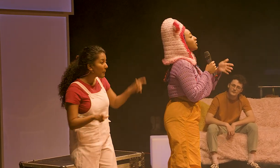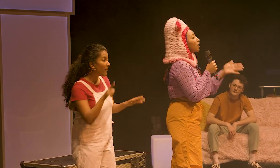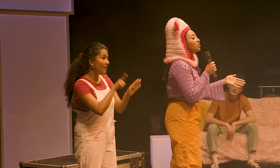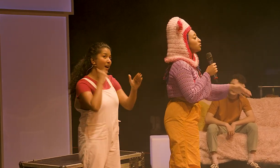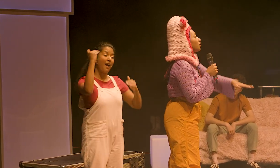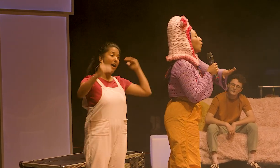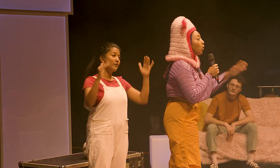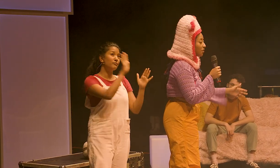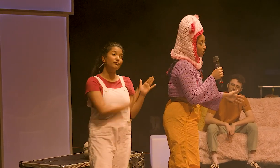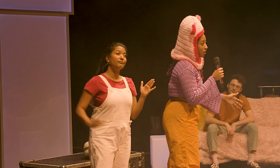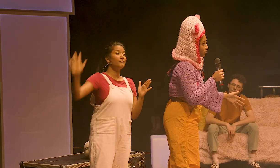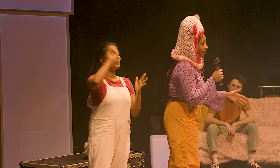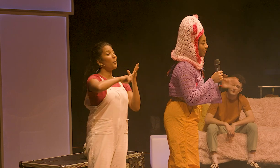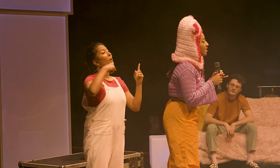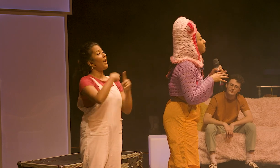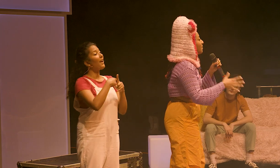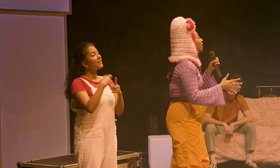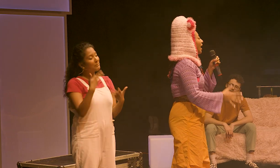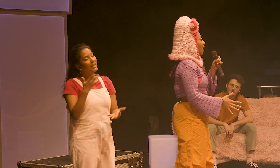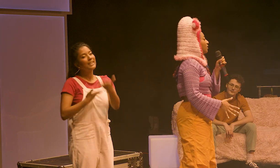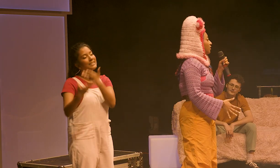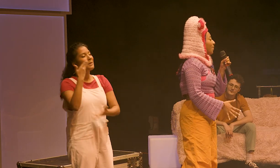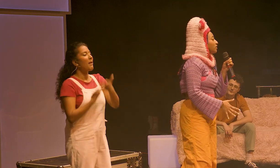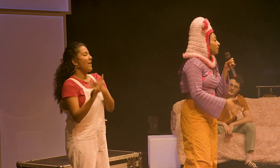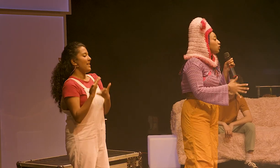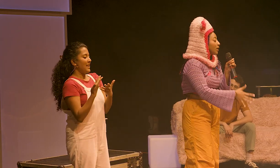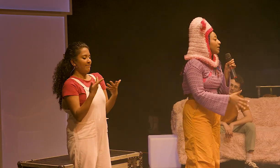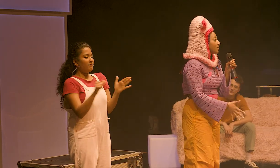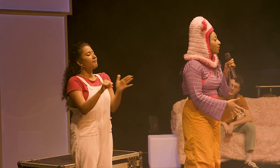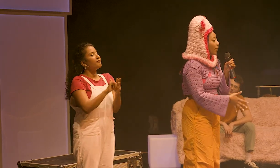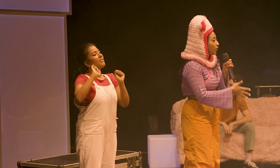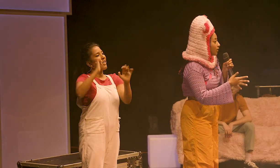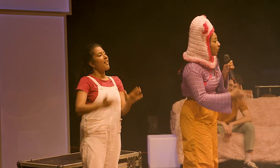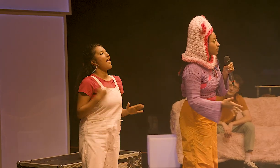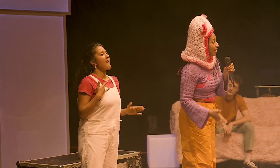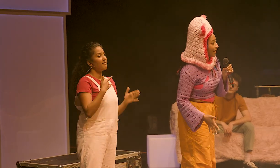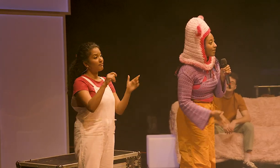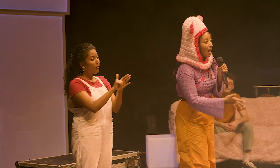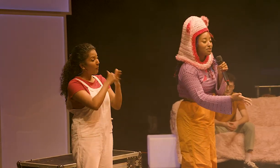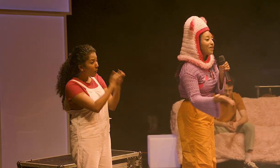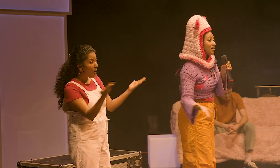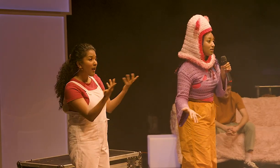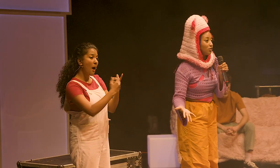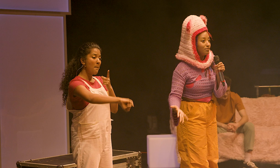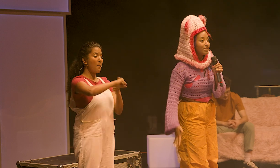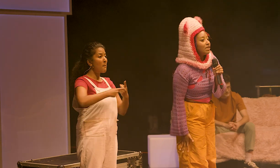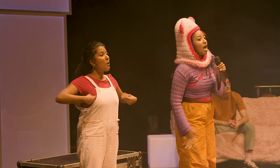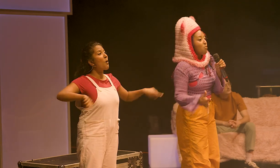and young adults from all over the country. People like us, about some of the tricky stuff going on in the world today and how it's affecting us all. And we